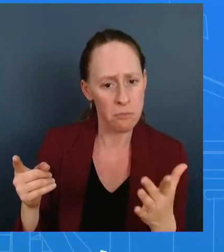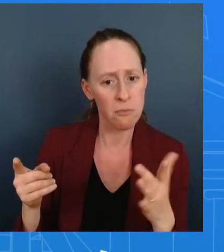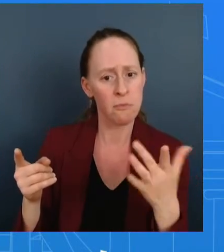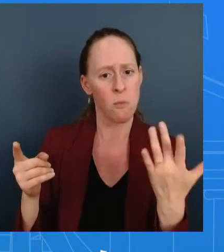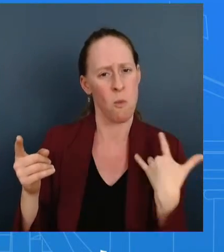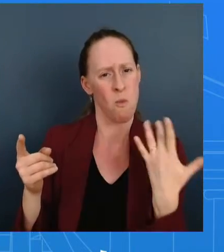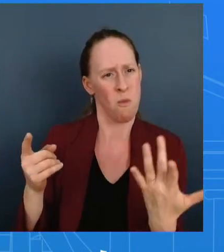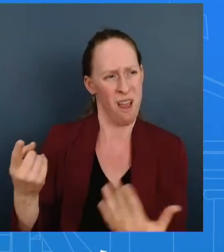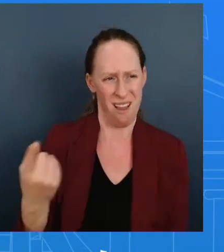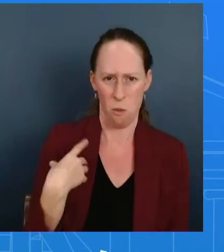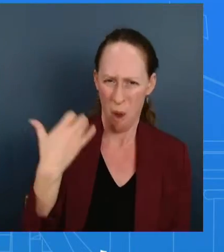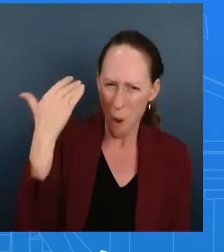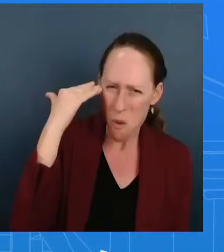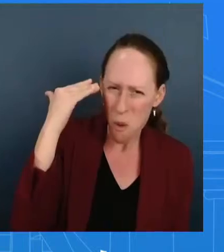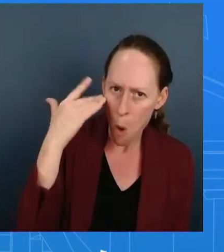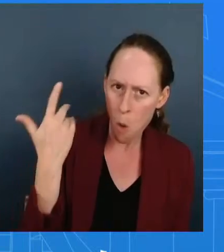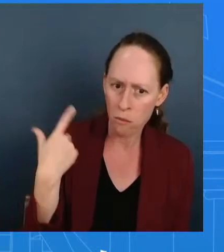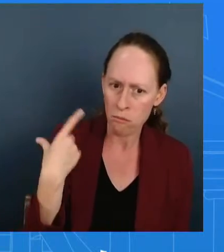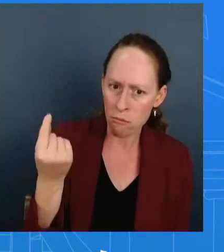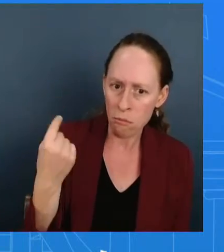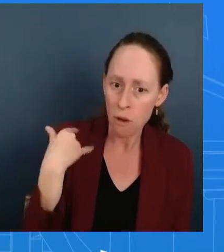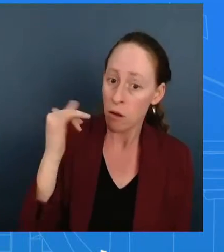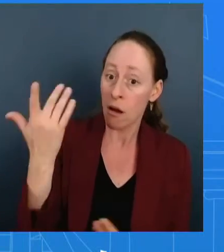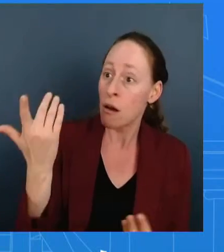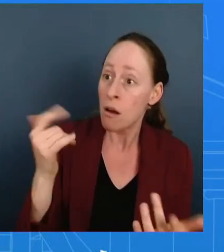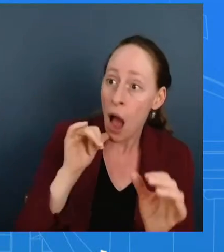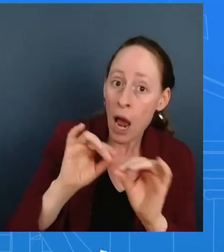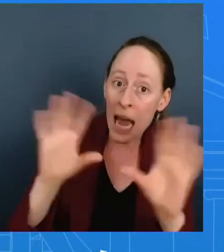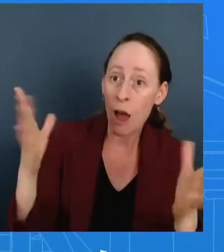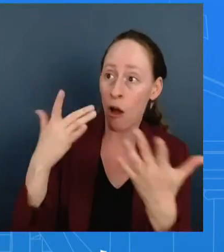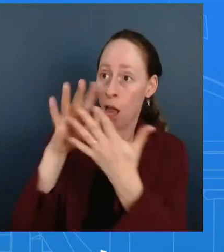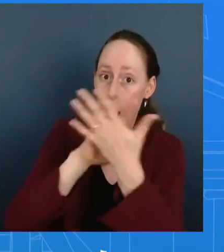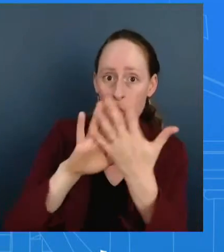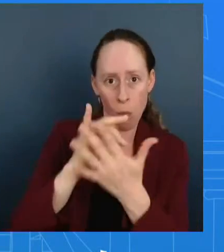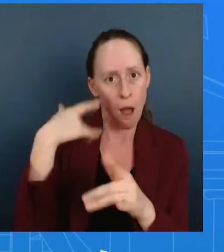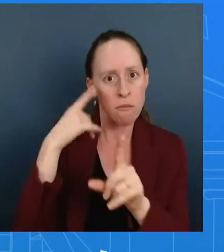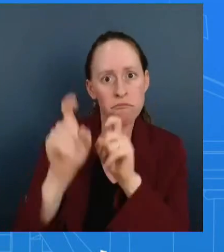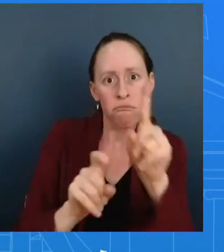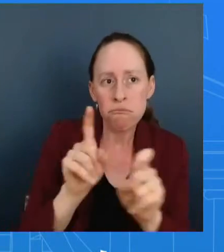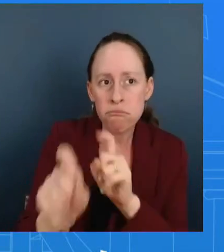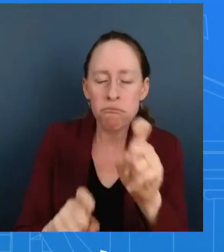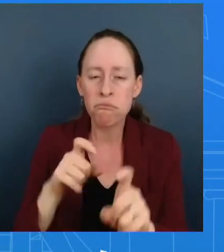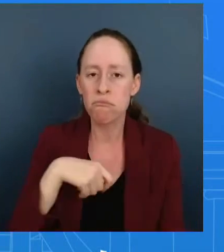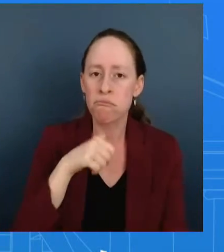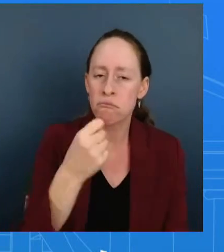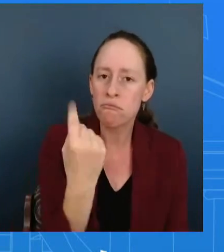Ms. Jean-Pierre: Yeah. The Press: And therefore, the American people who -- to whom we report don't have a sense of it. So, that's what we're trying to do.